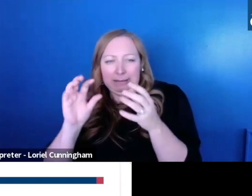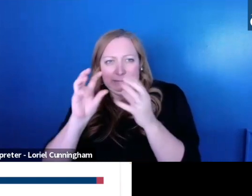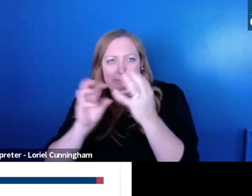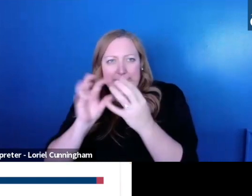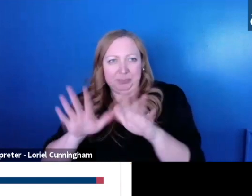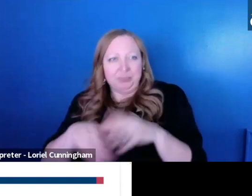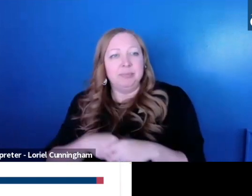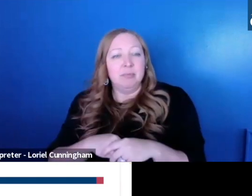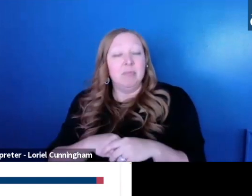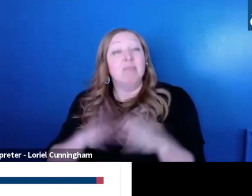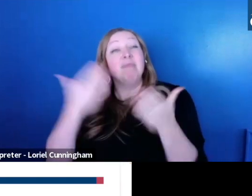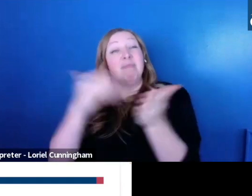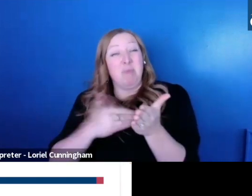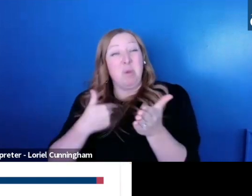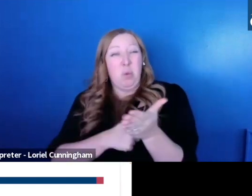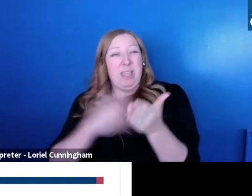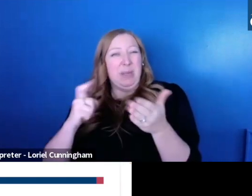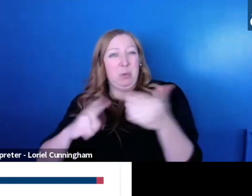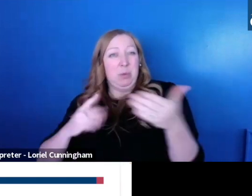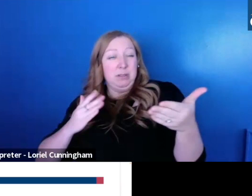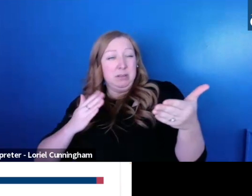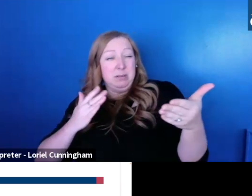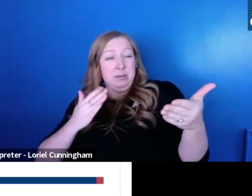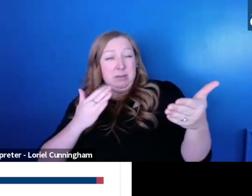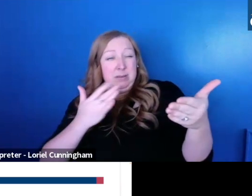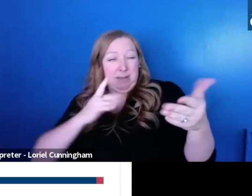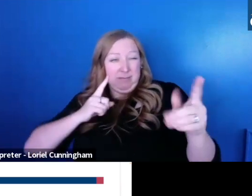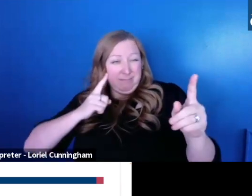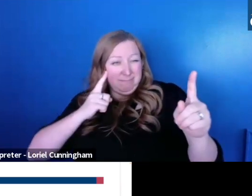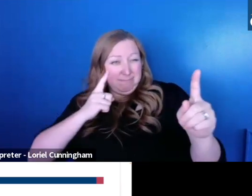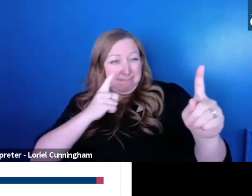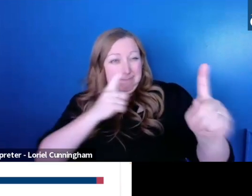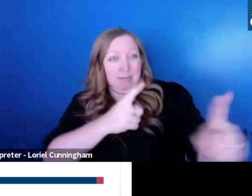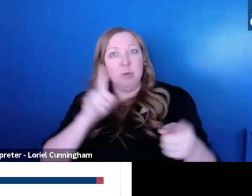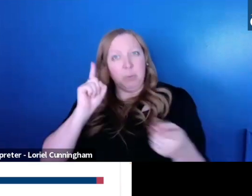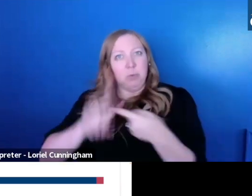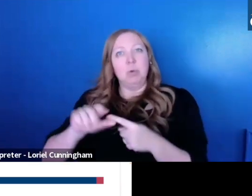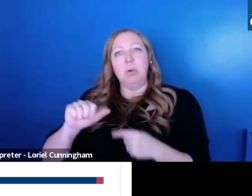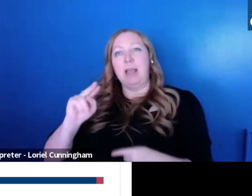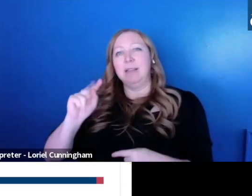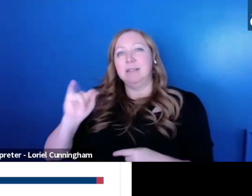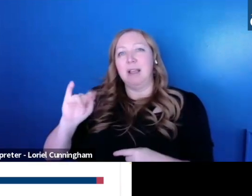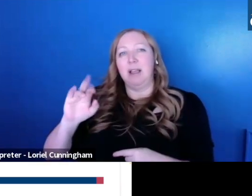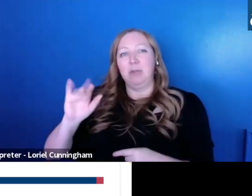neuroscience and the path toward anti-racism must revolutionize the very ethical bonds of accountability